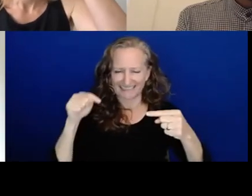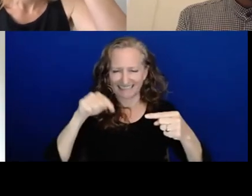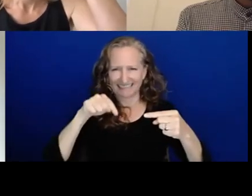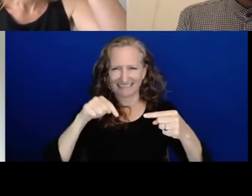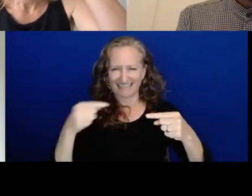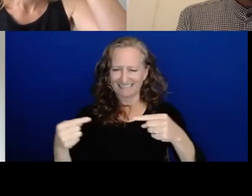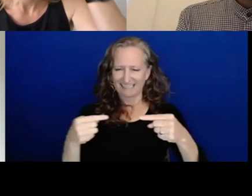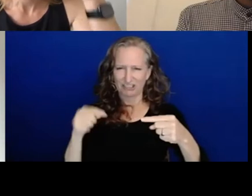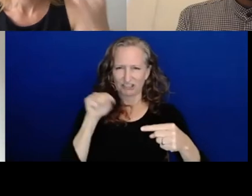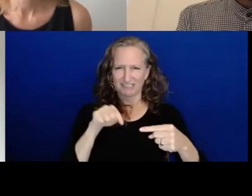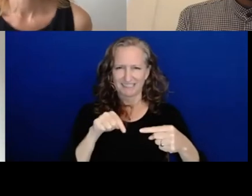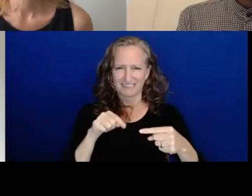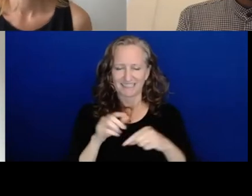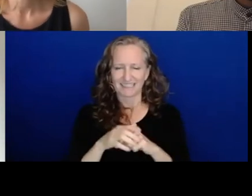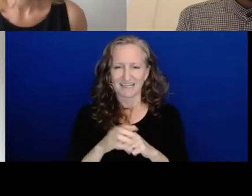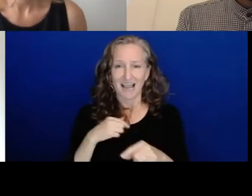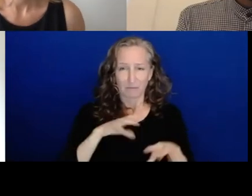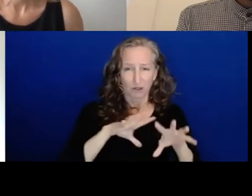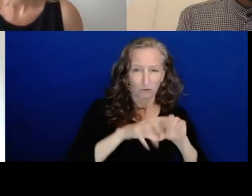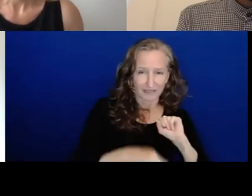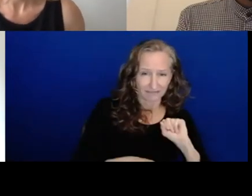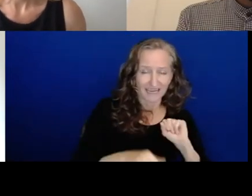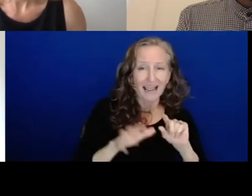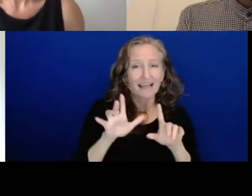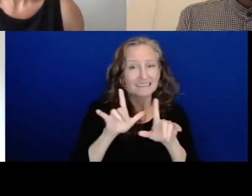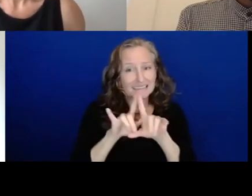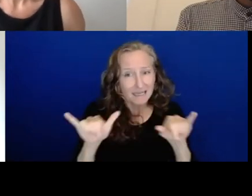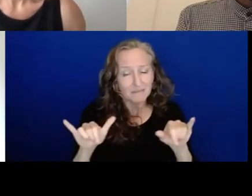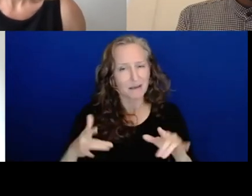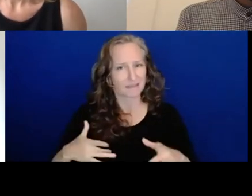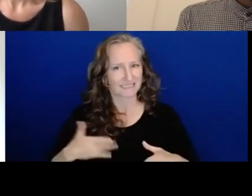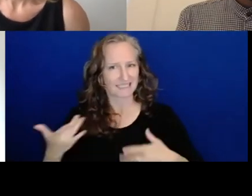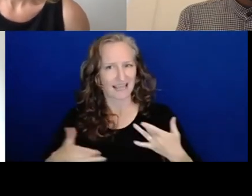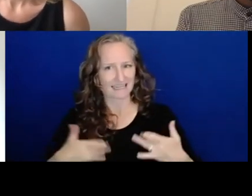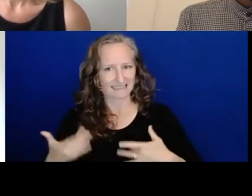is that I'm grieving, but I'm also excited. Because I know we have a new opportunity to